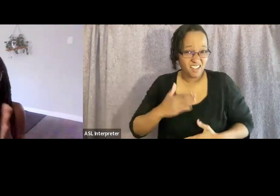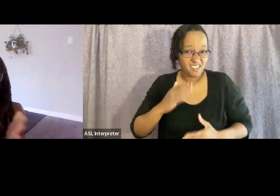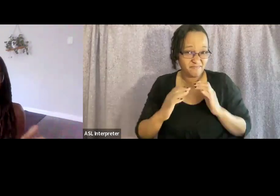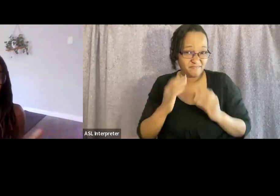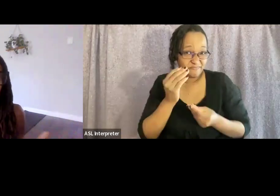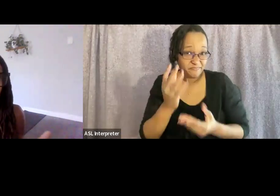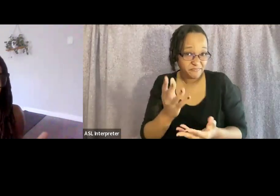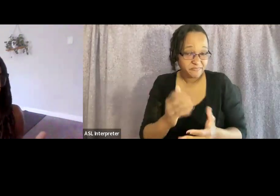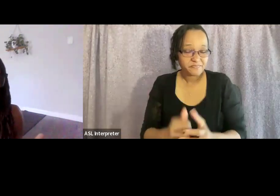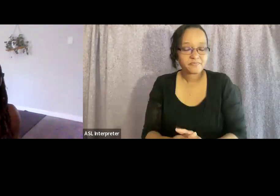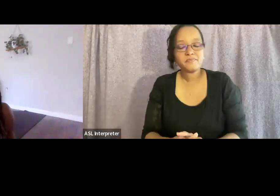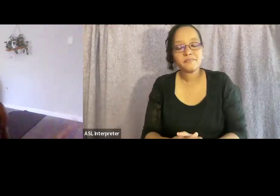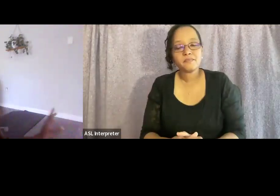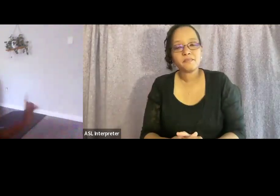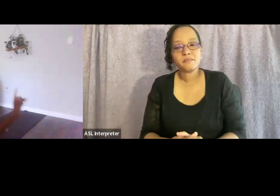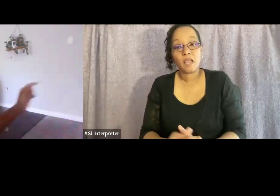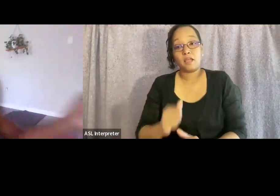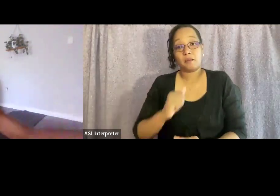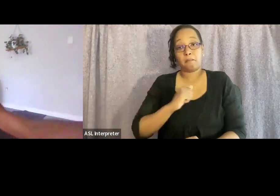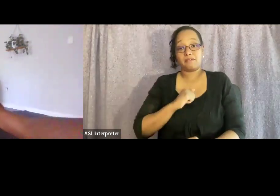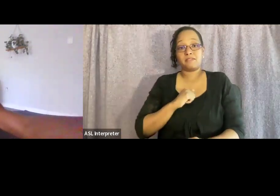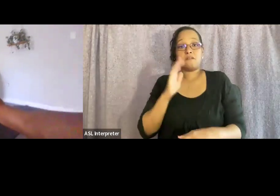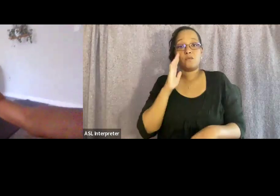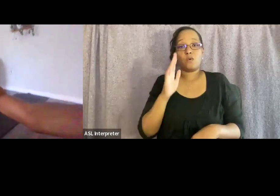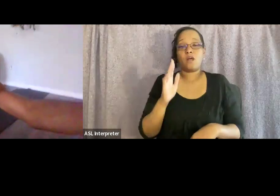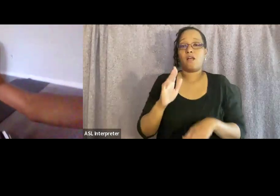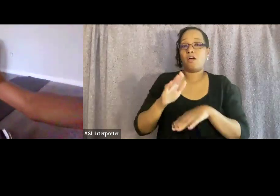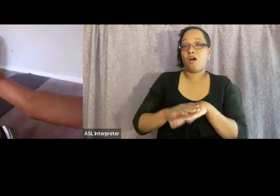I will be moving from a mat. My mat is behind me.